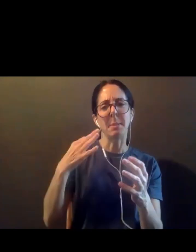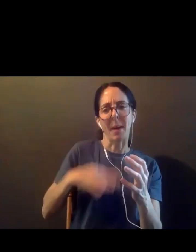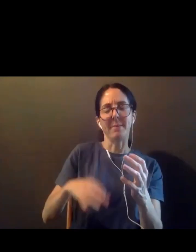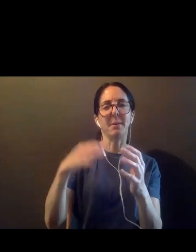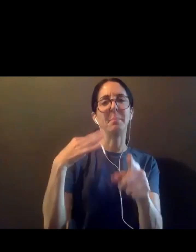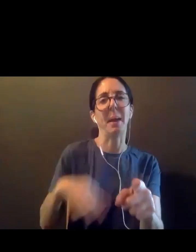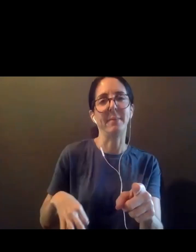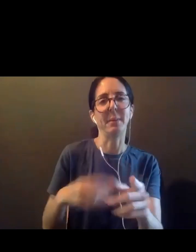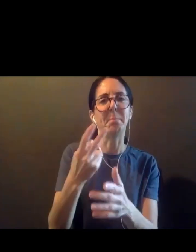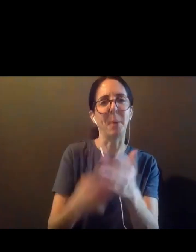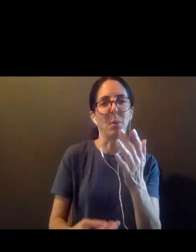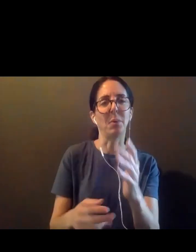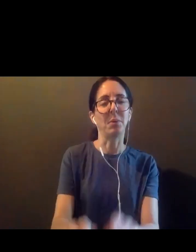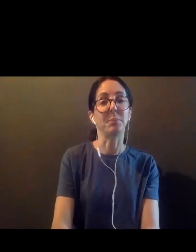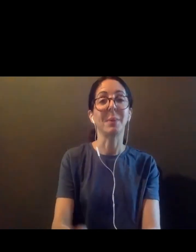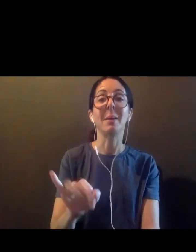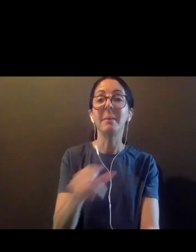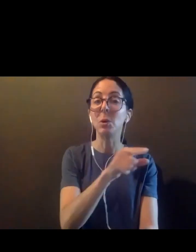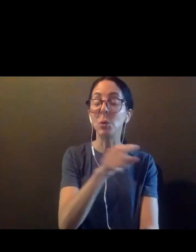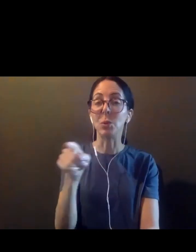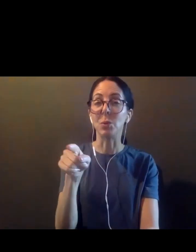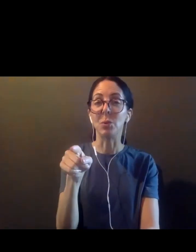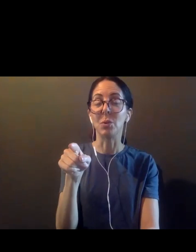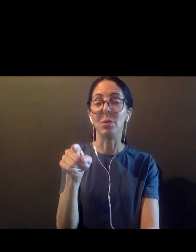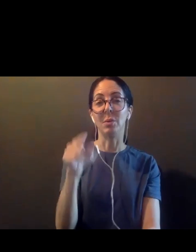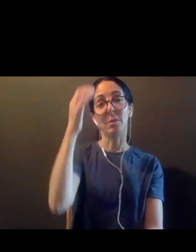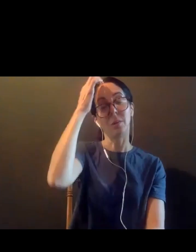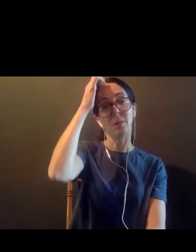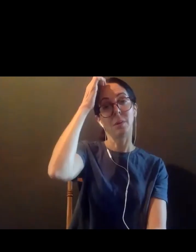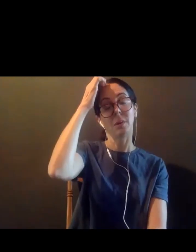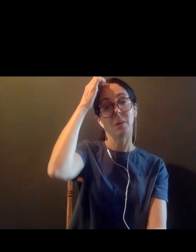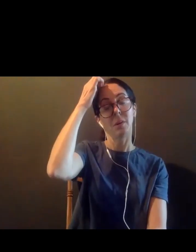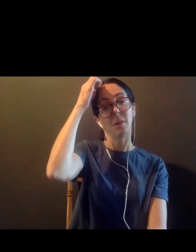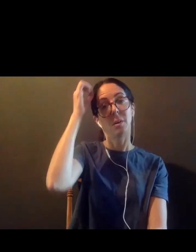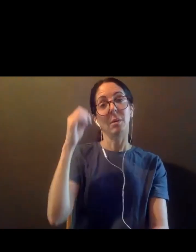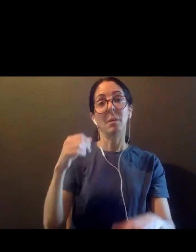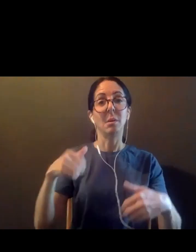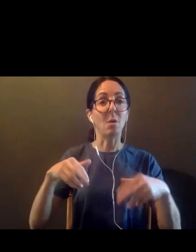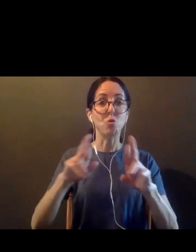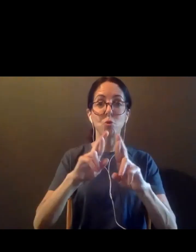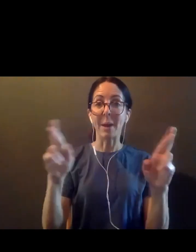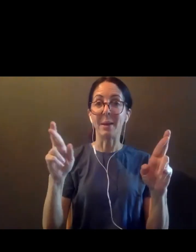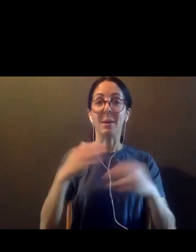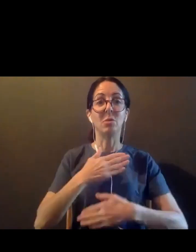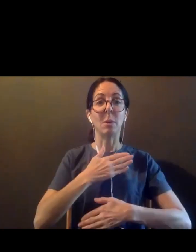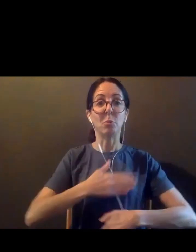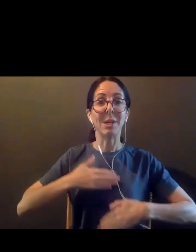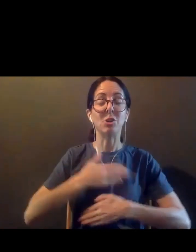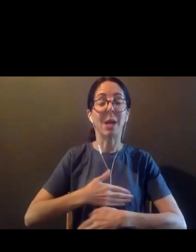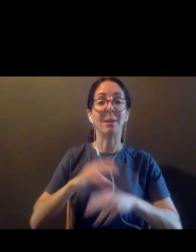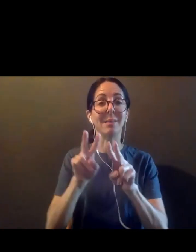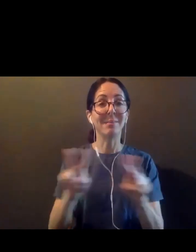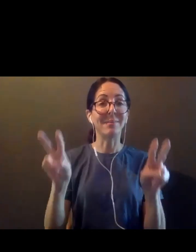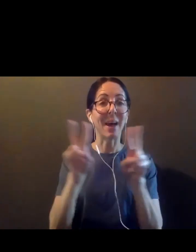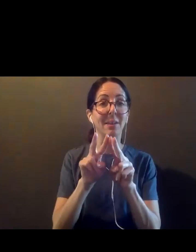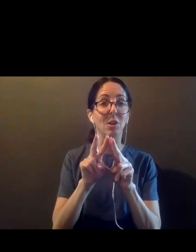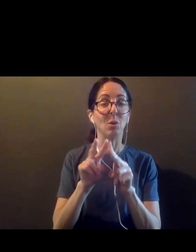And if you have not also been yet ready to appreciate the value of the support system